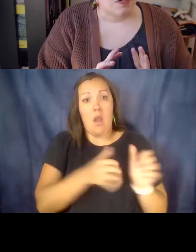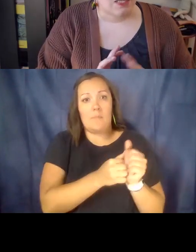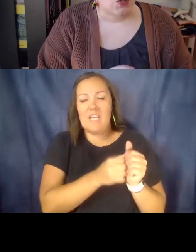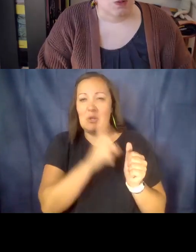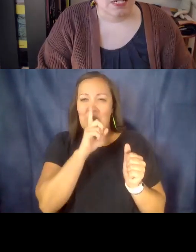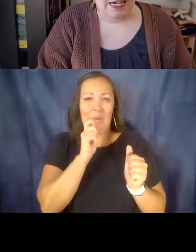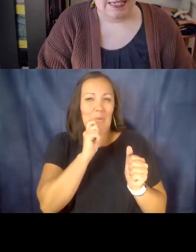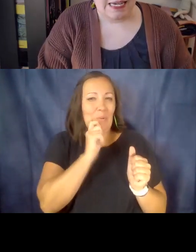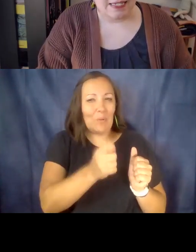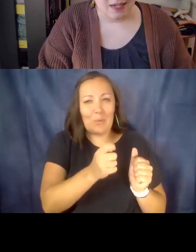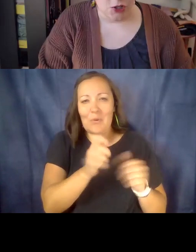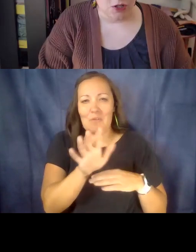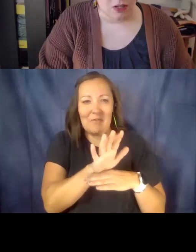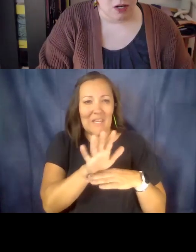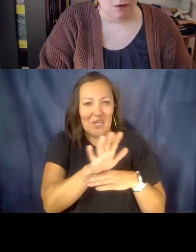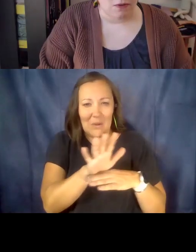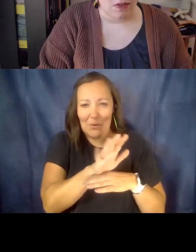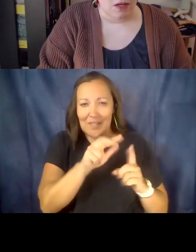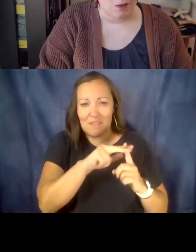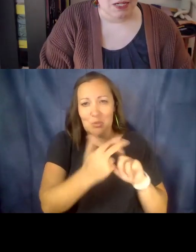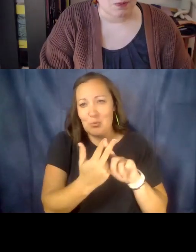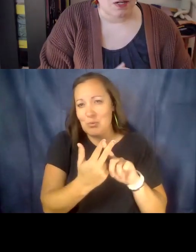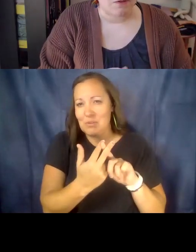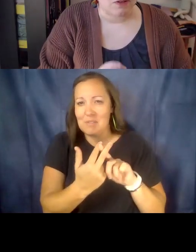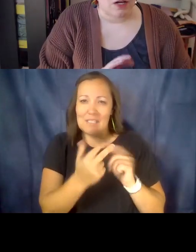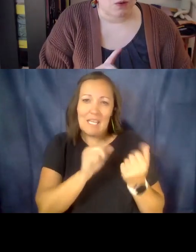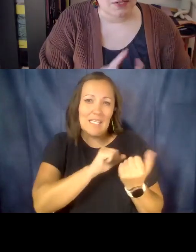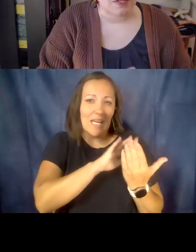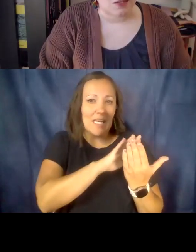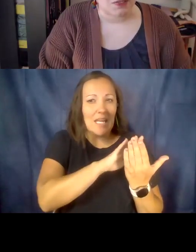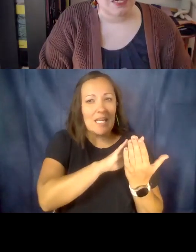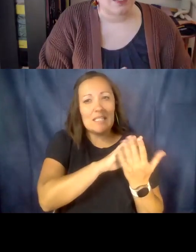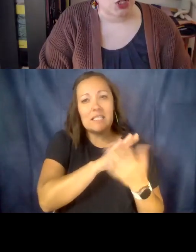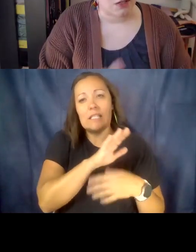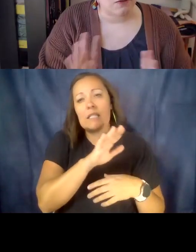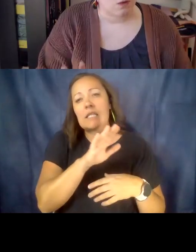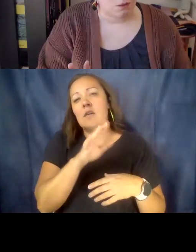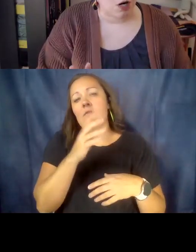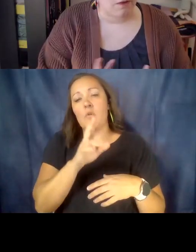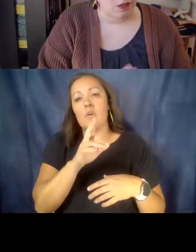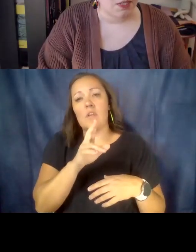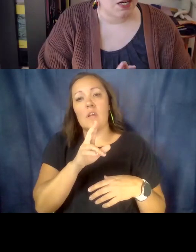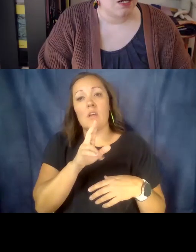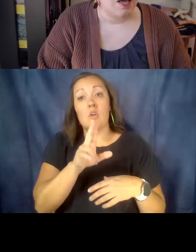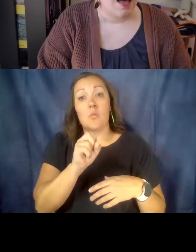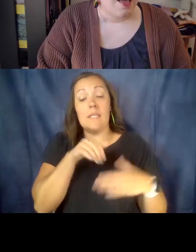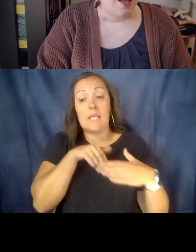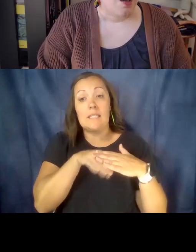and the tools and techniques section of the accessibility initiative part of the website,